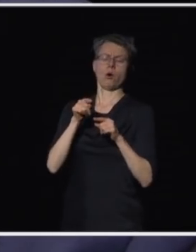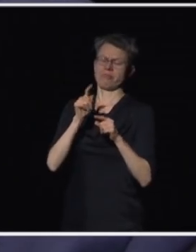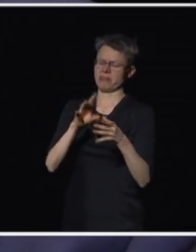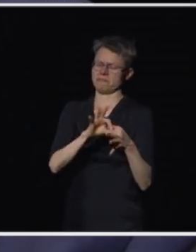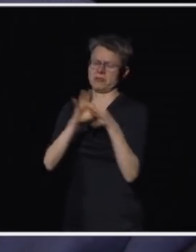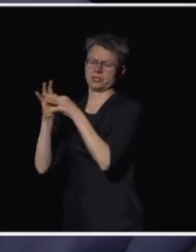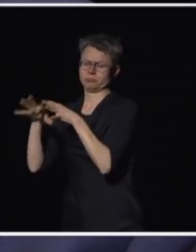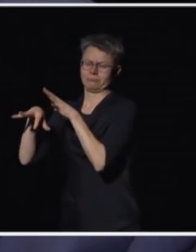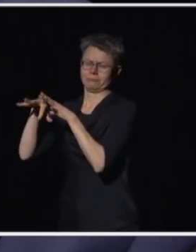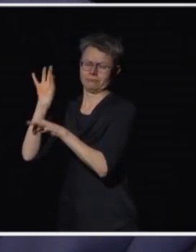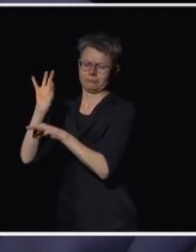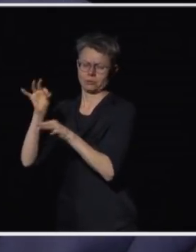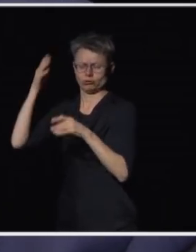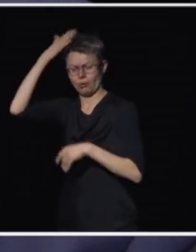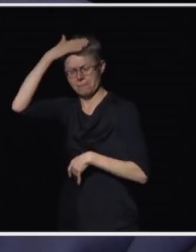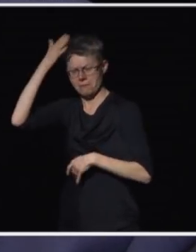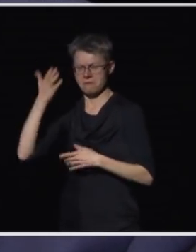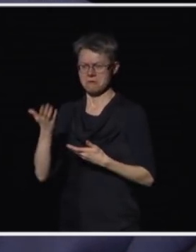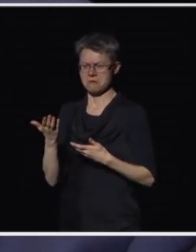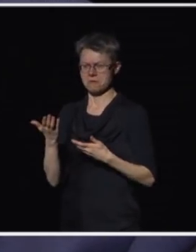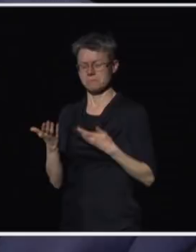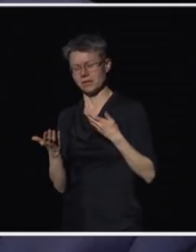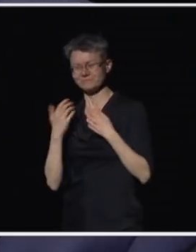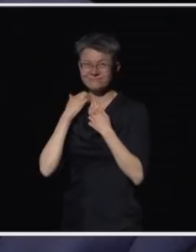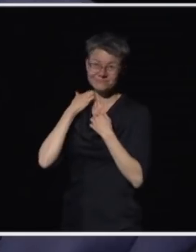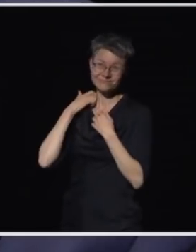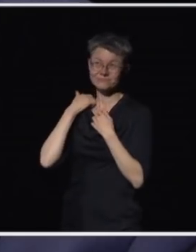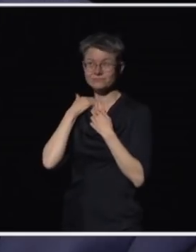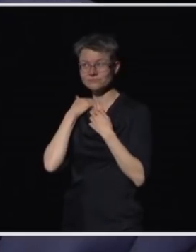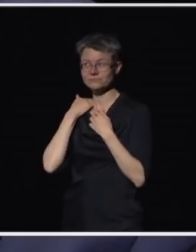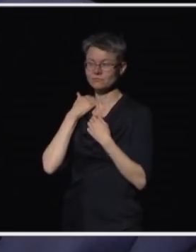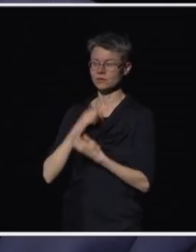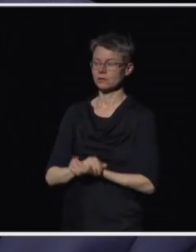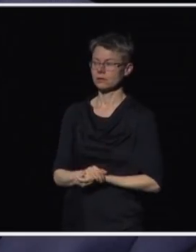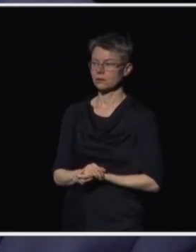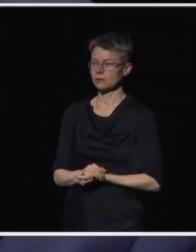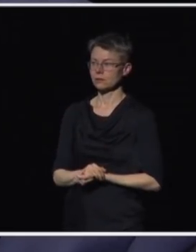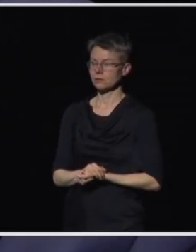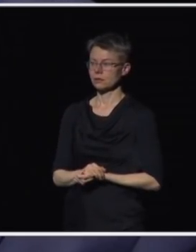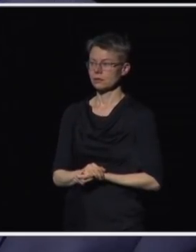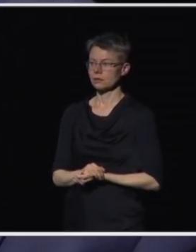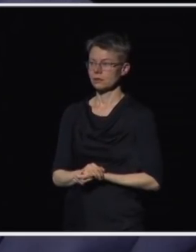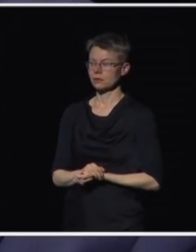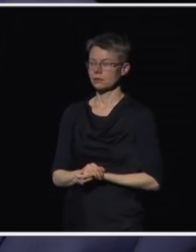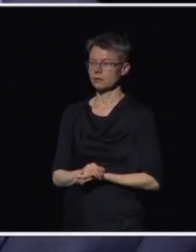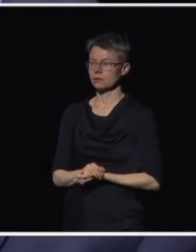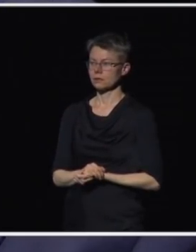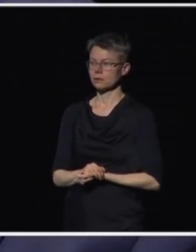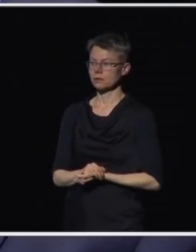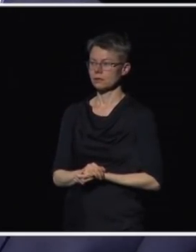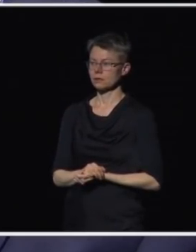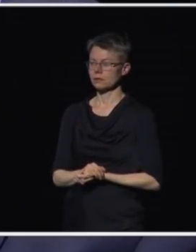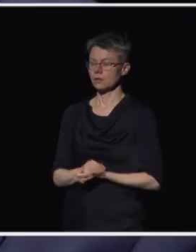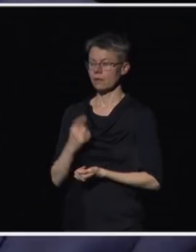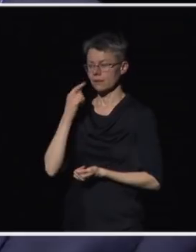But I don't think even people who are relatively sympathetic